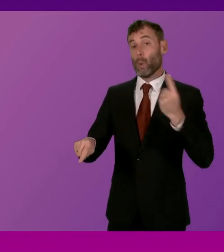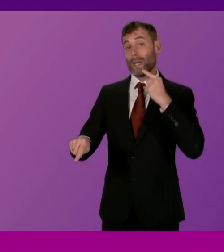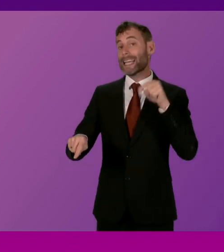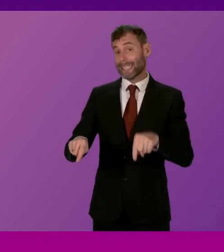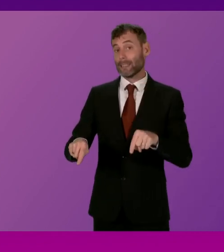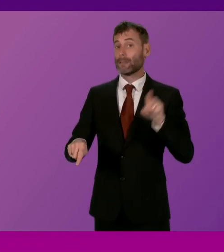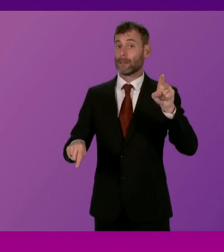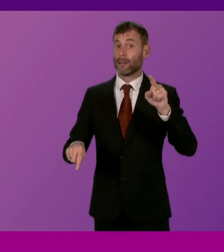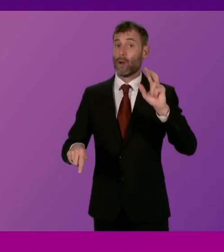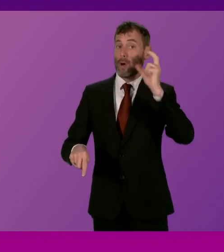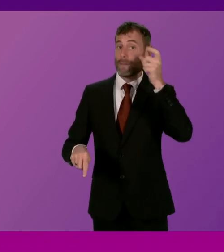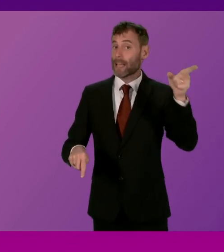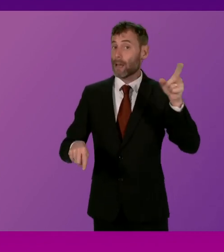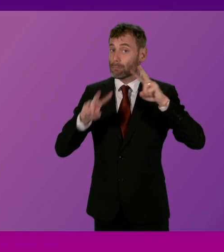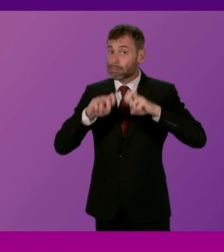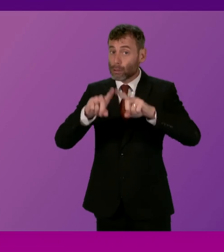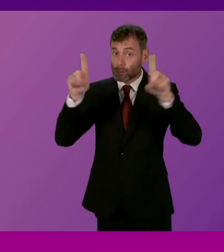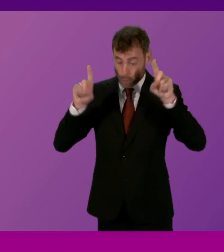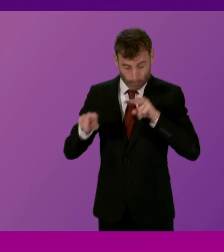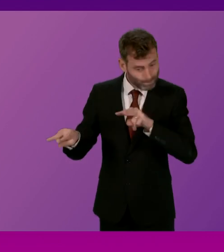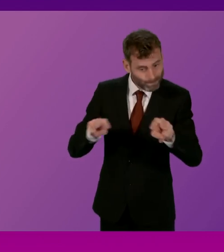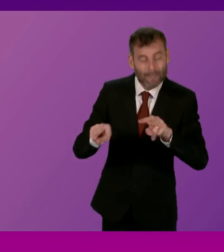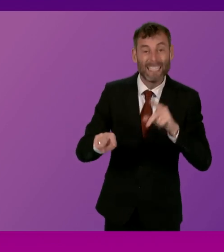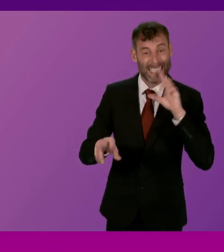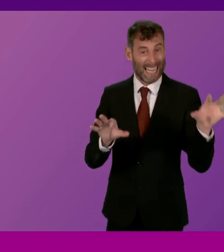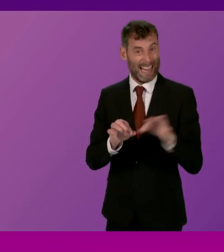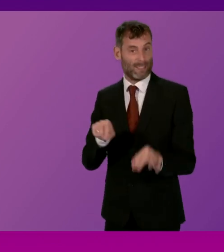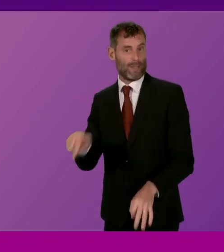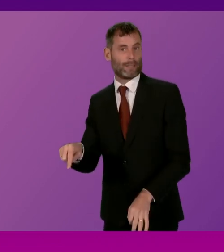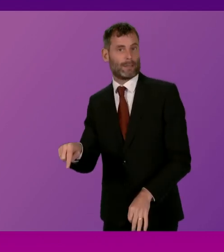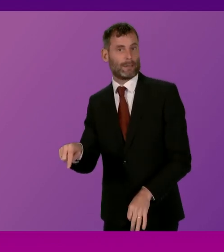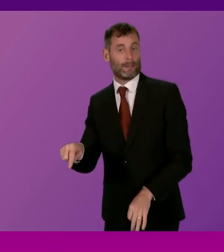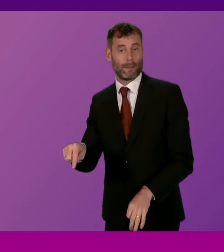The Conservatives would do well to listen to that.